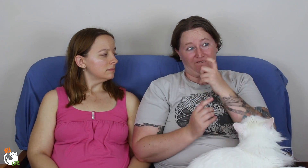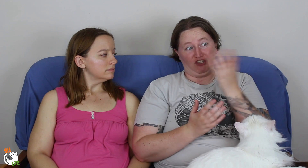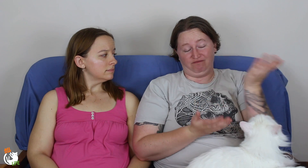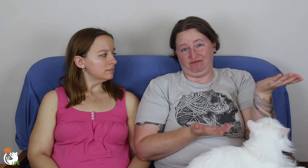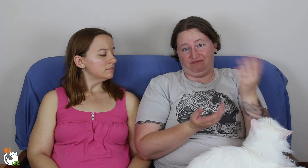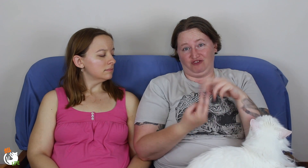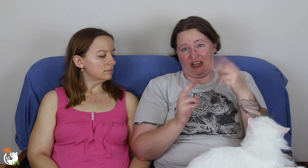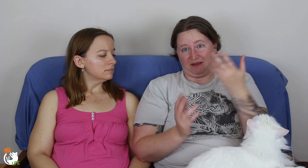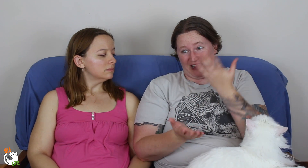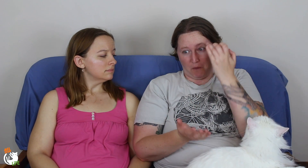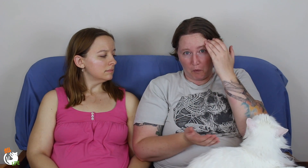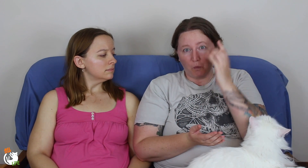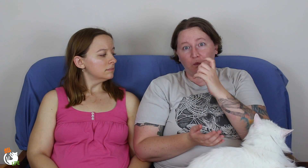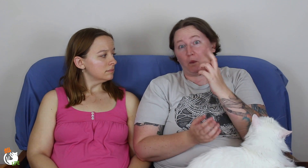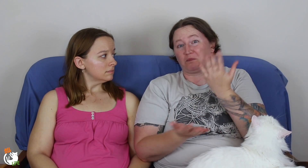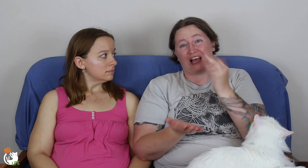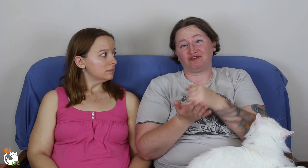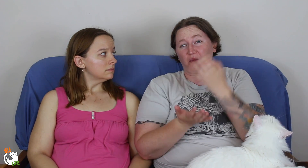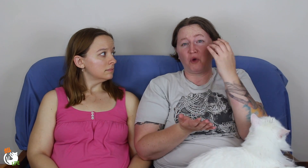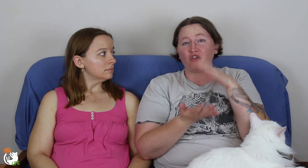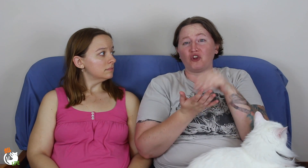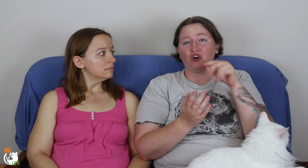Whoever that genetics comes from.